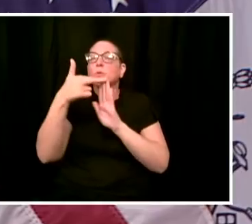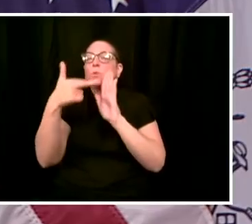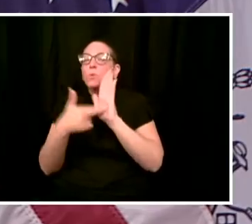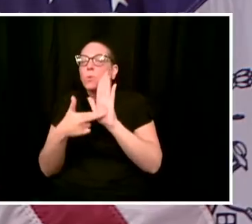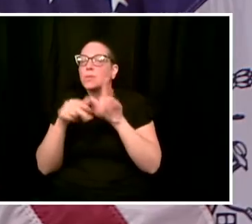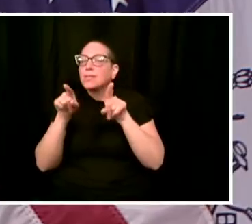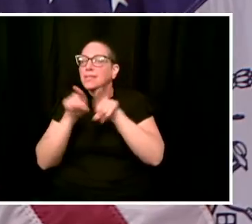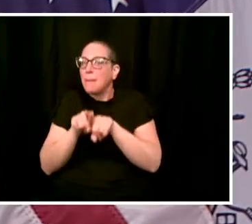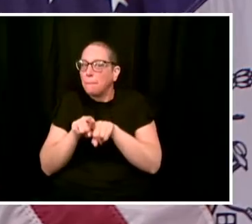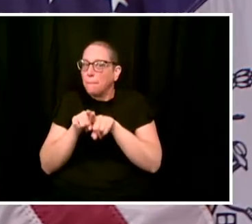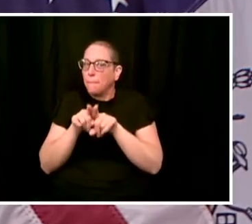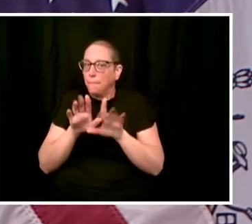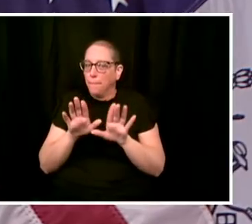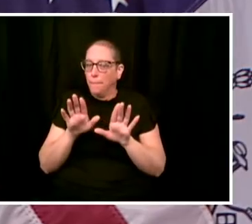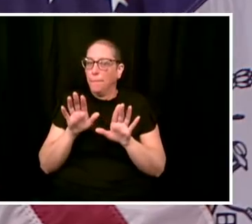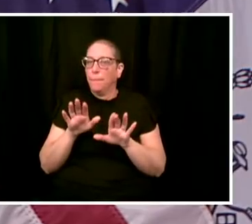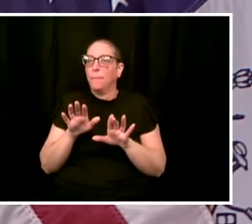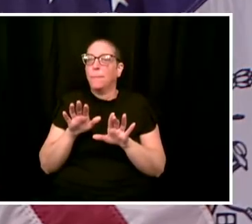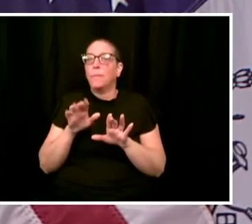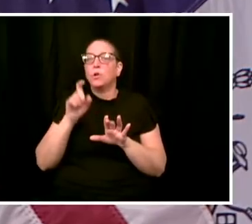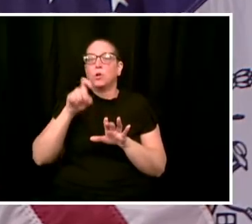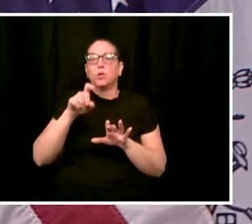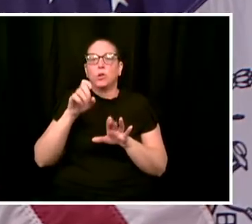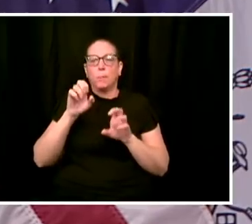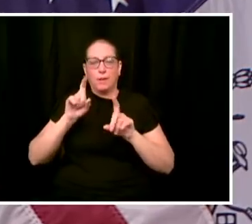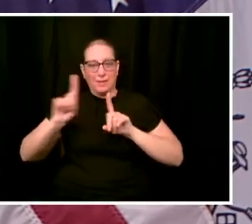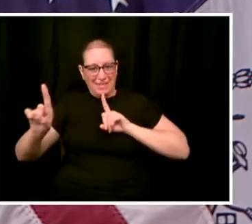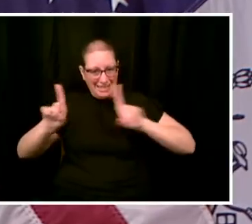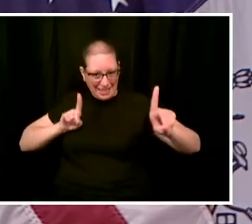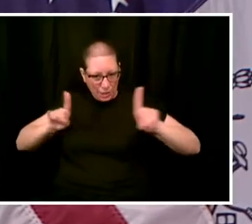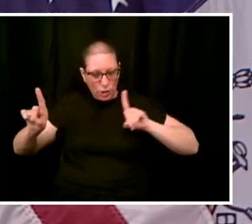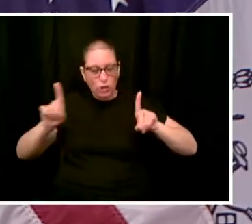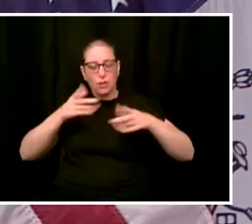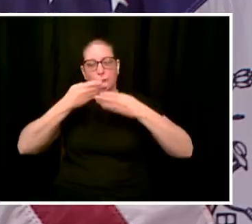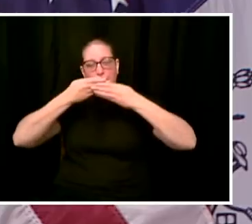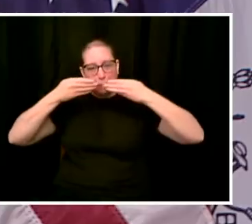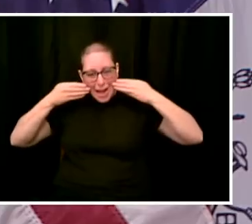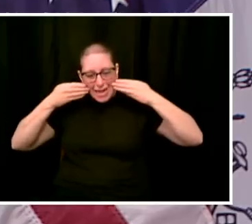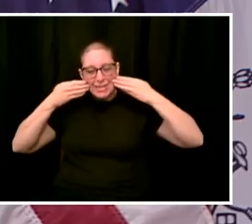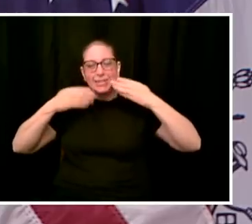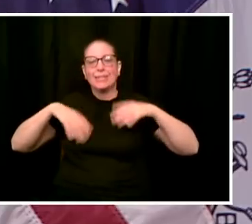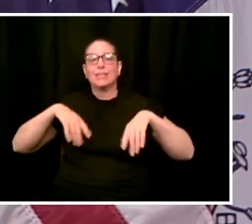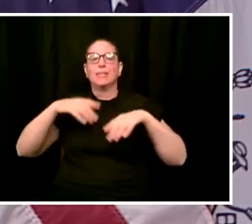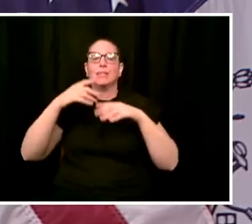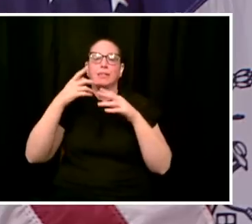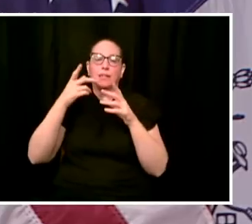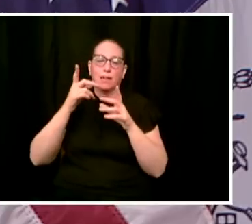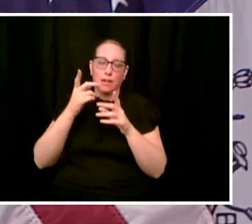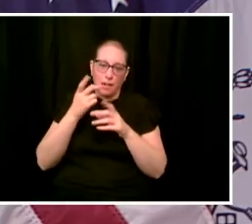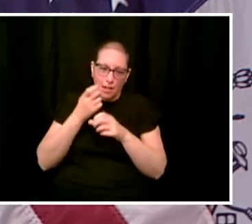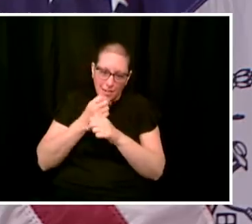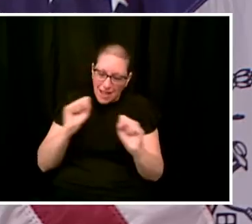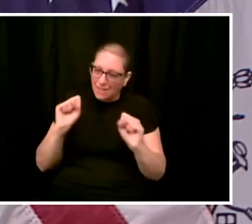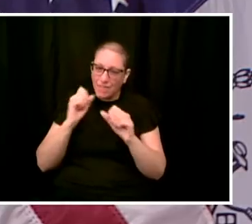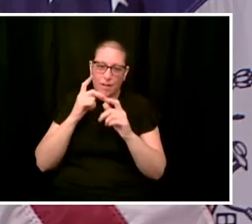INITIALLY, IT WILL NOT CHANGE THE BASIC RULES OF ENGAGEMENT. YOU STILL WANT